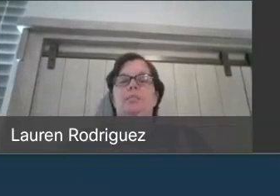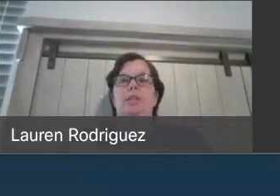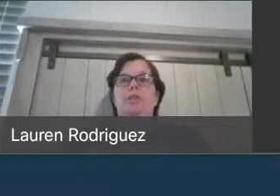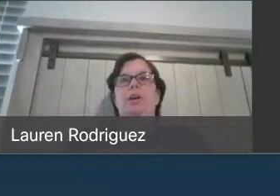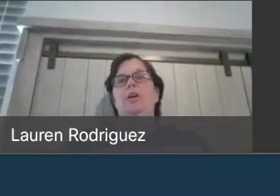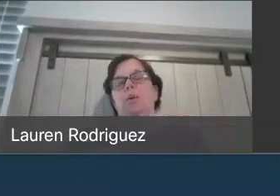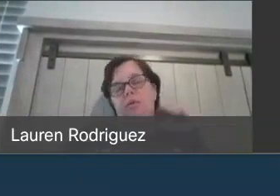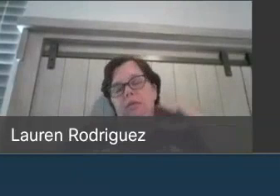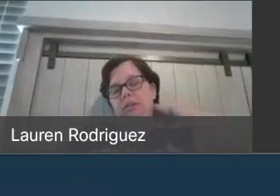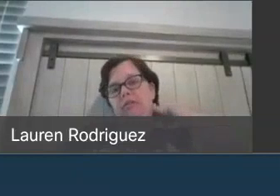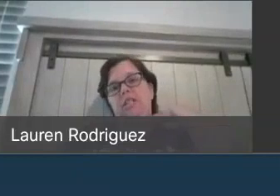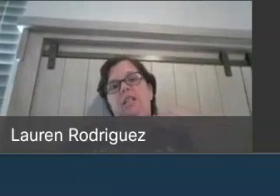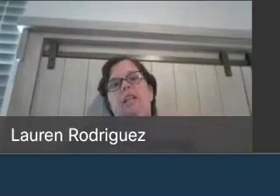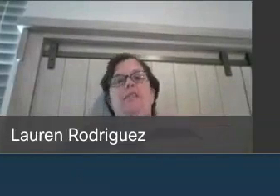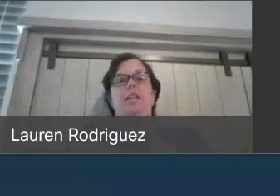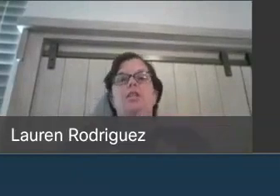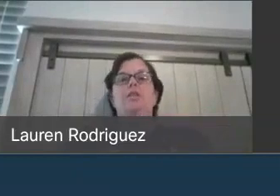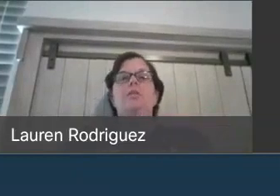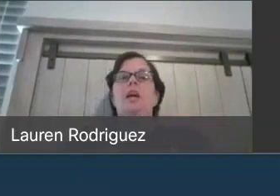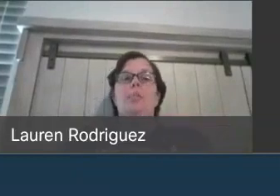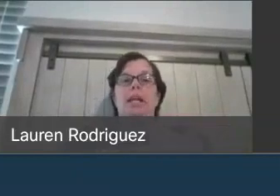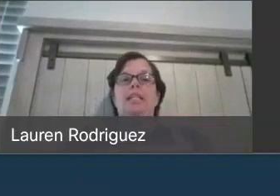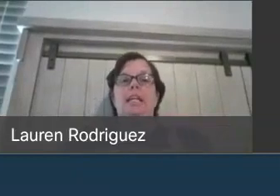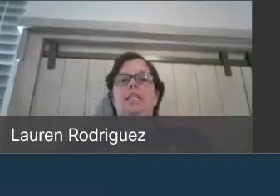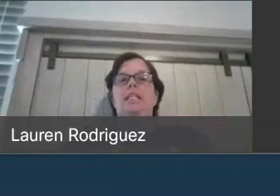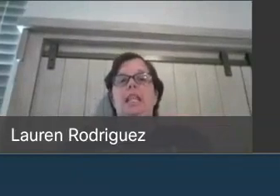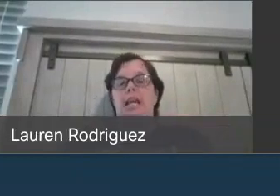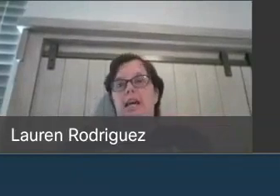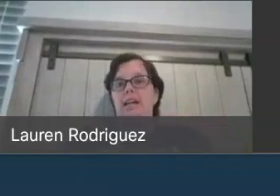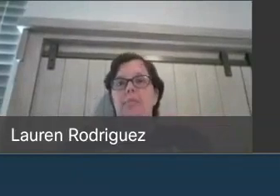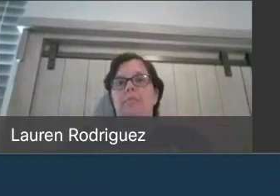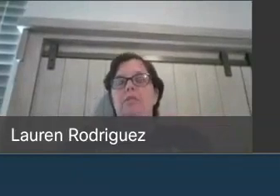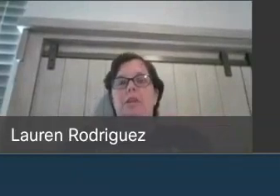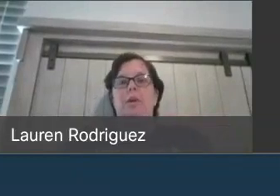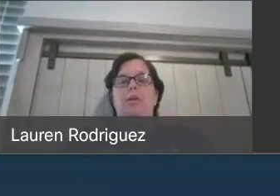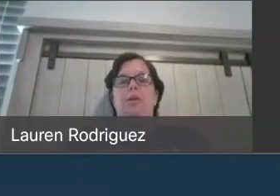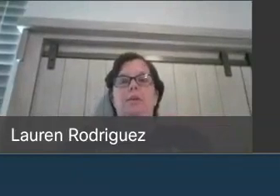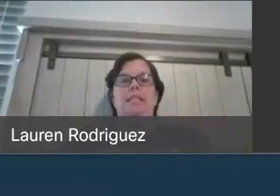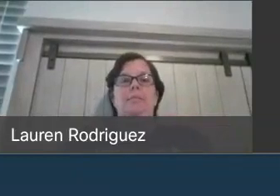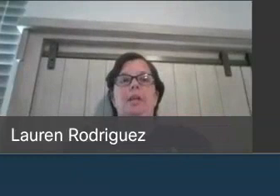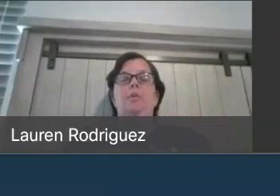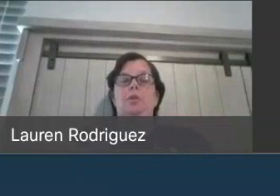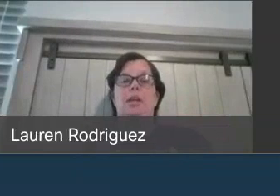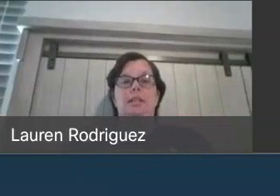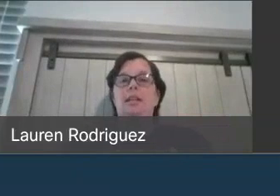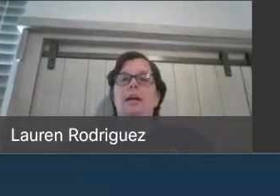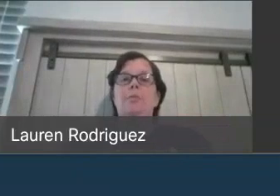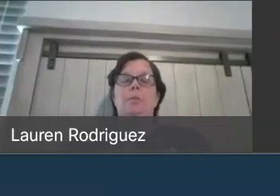it's been too long or fidgeting and having issues, pay attention to that so that way you can always ask them, like, would you like to stop?